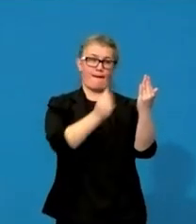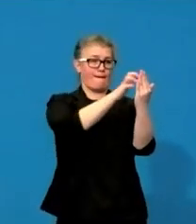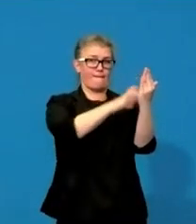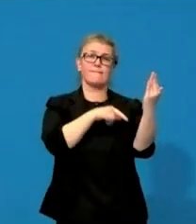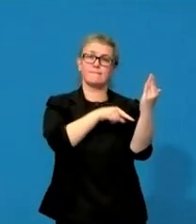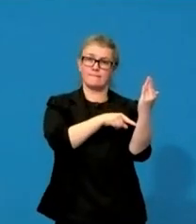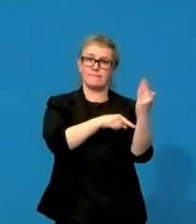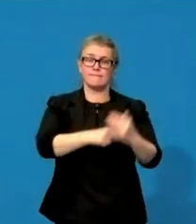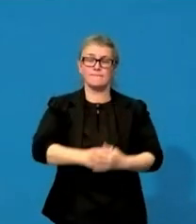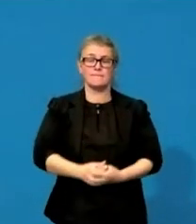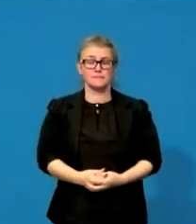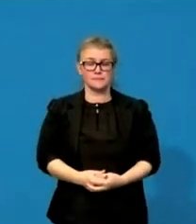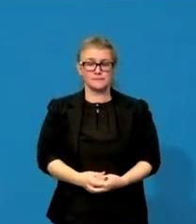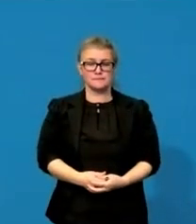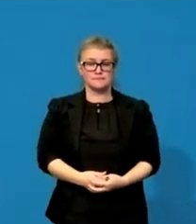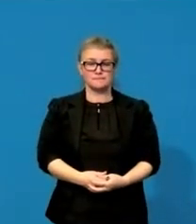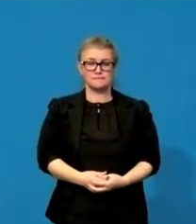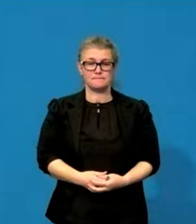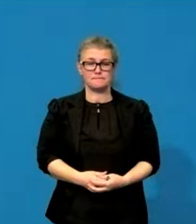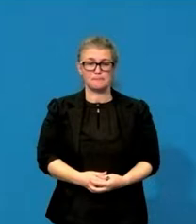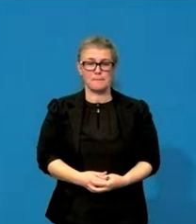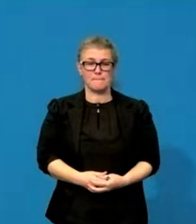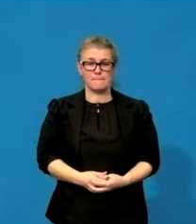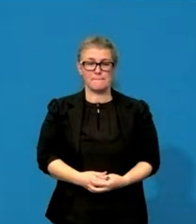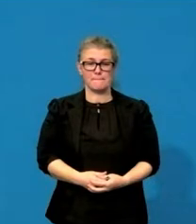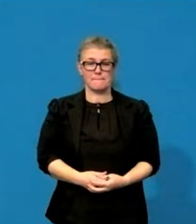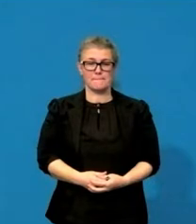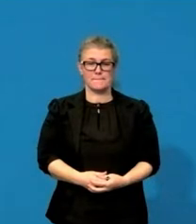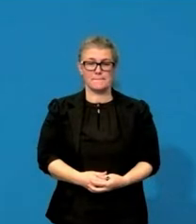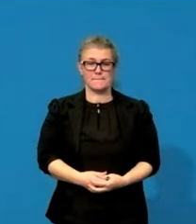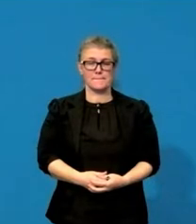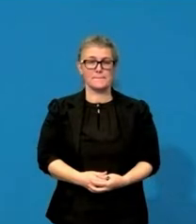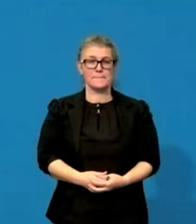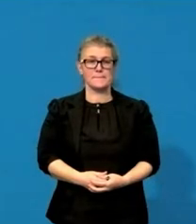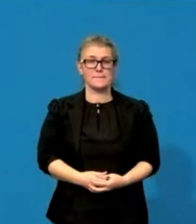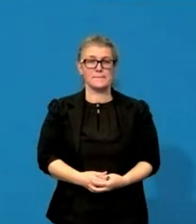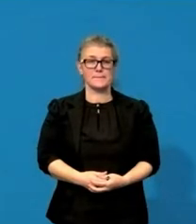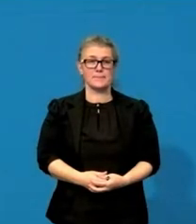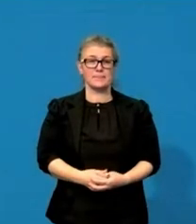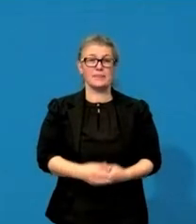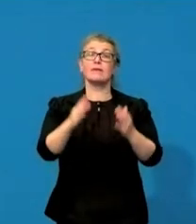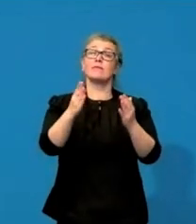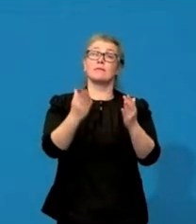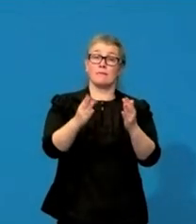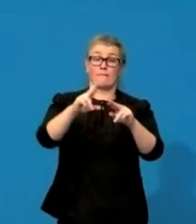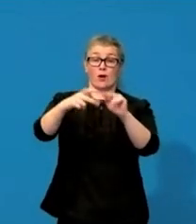The final witness, as indicated by the Chair, are Kitsa Papadopoulos and Scott McNaughton from the NDIA.